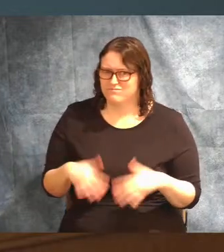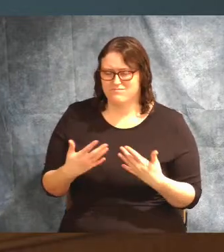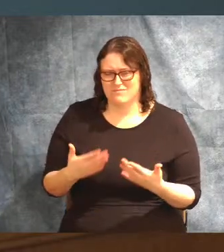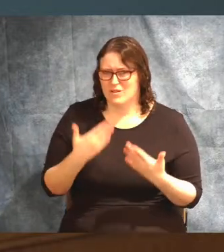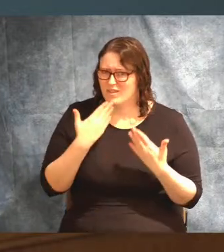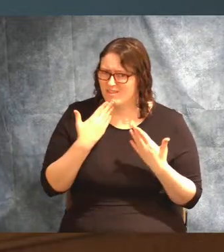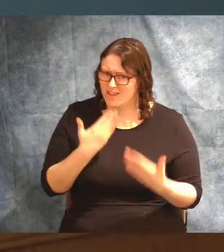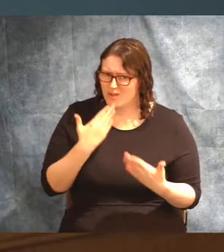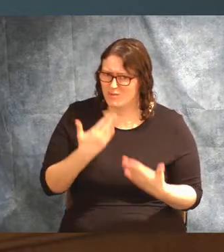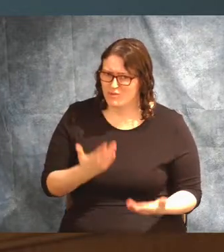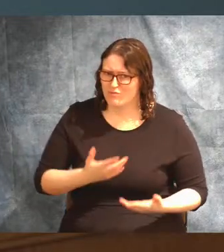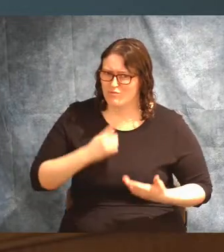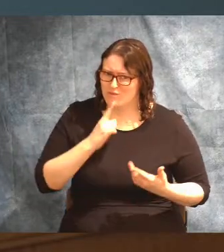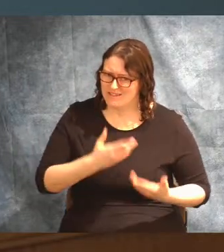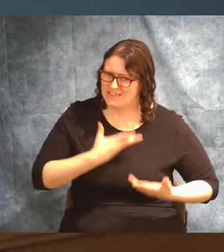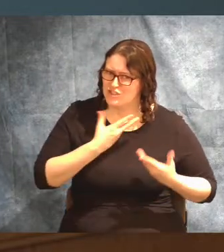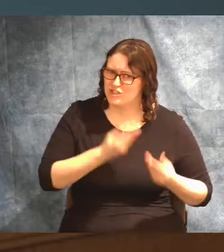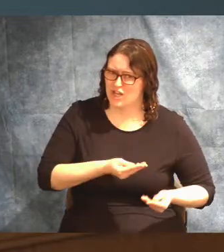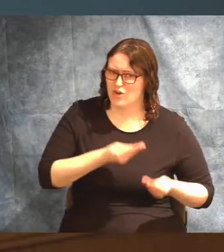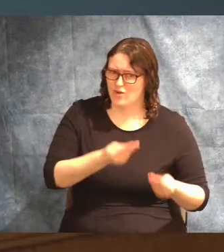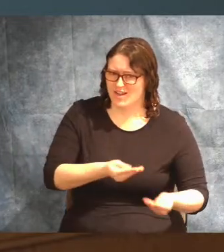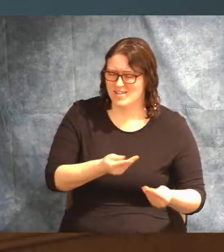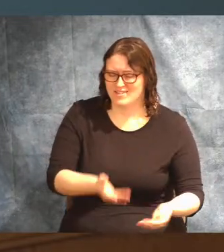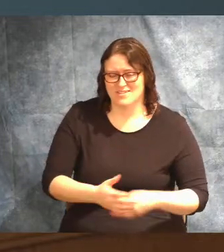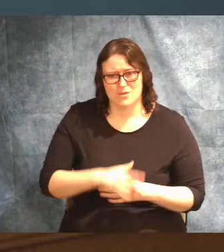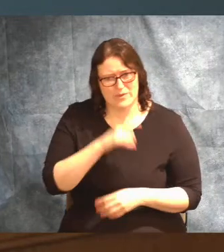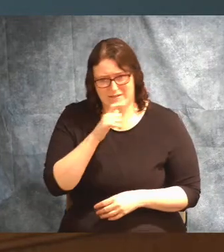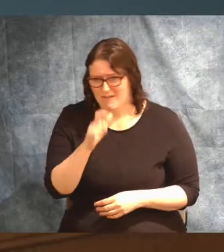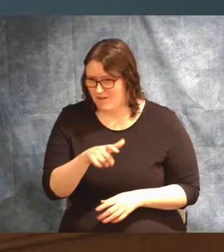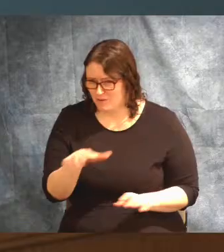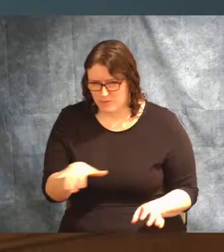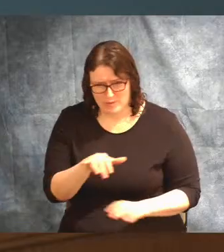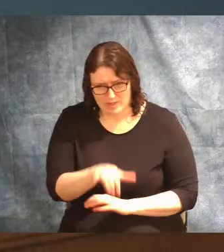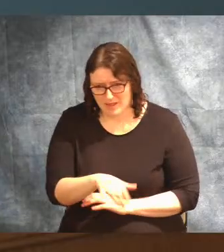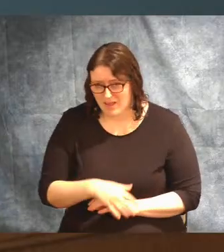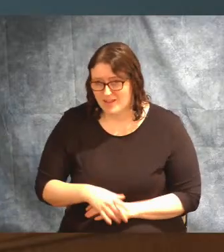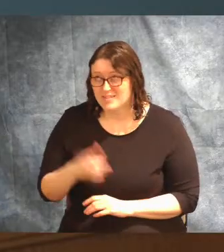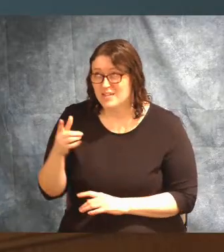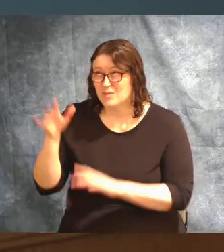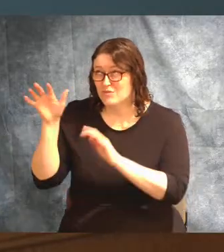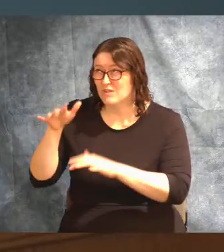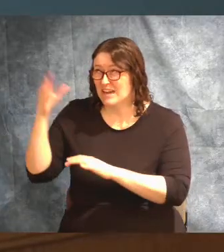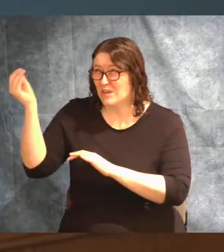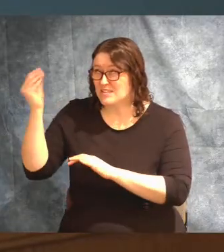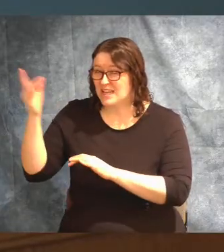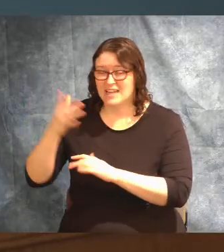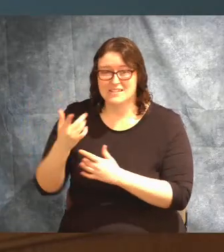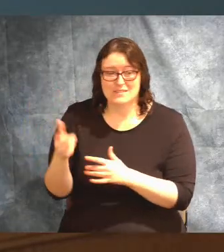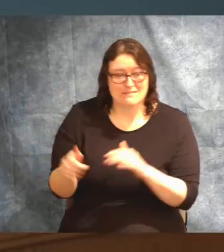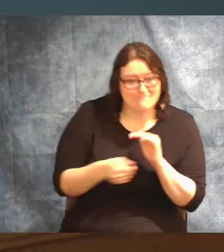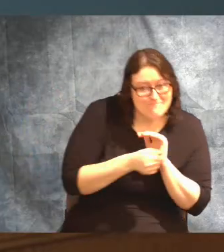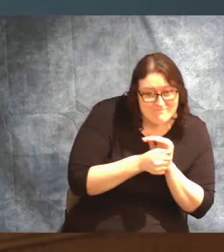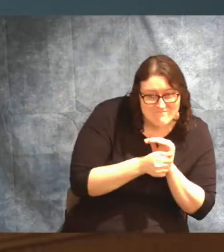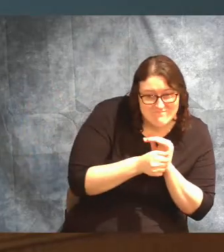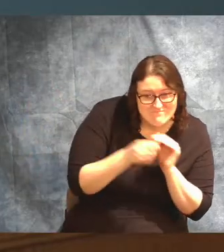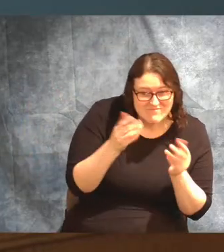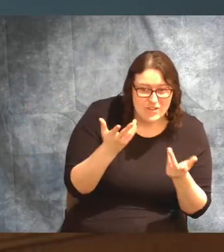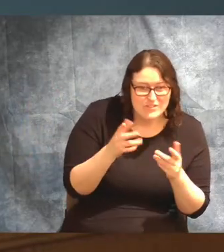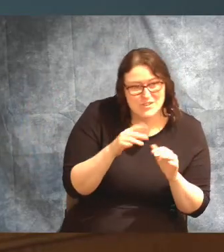but just the fact that they did not have to have one drop of rain on them and to not worry about